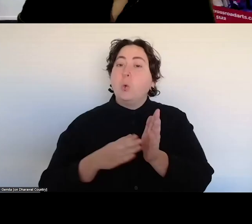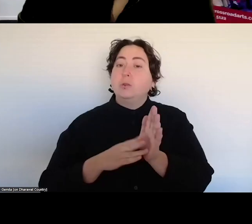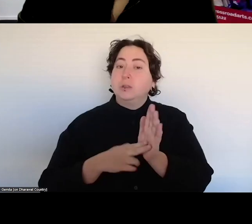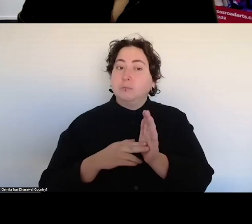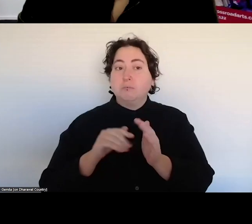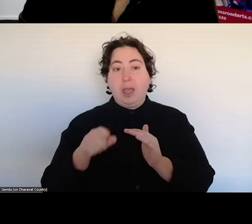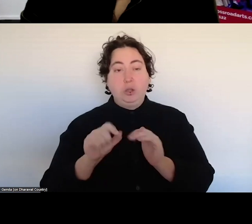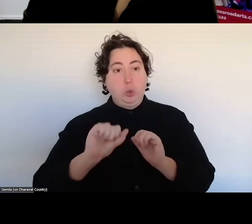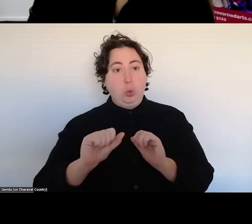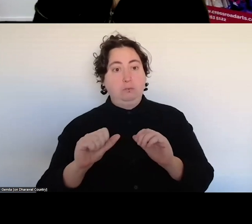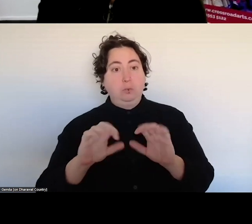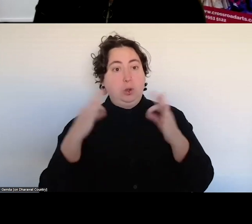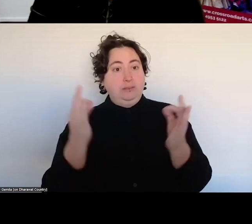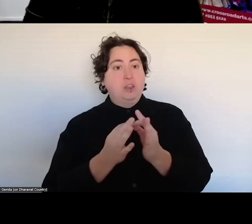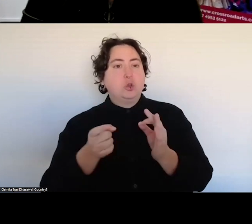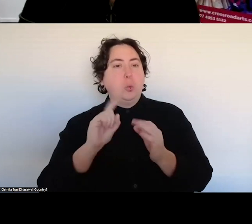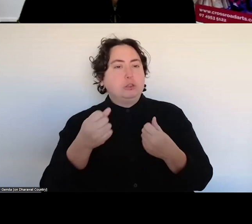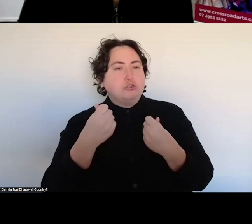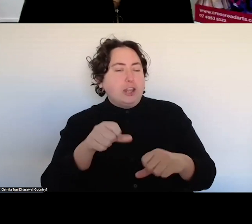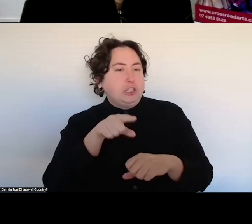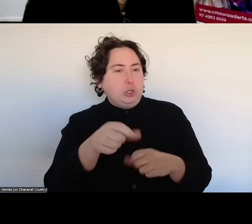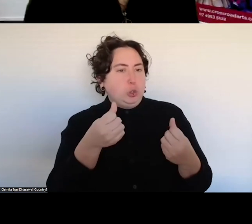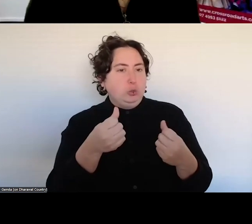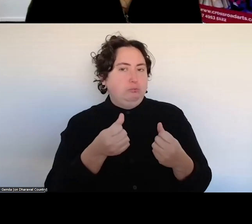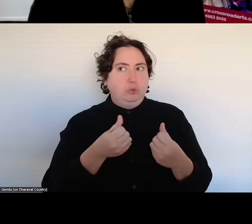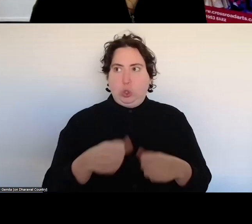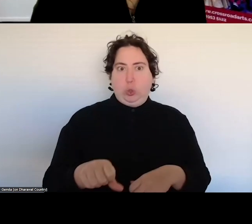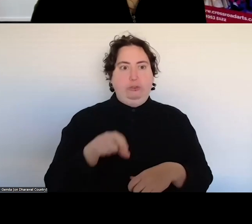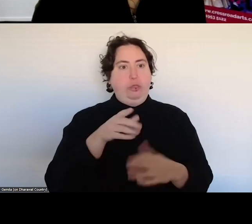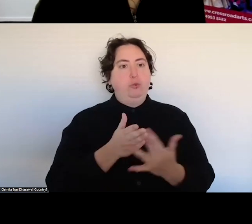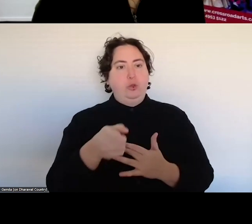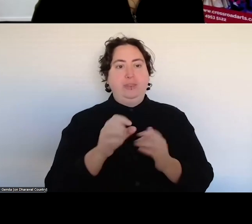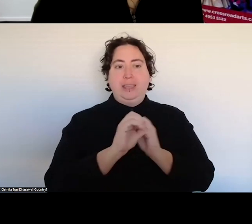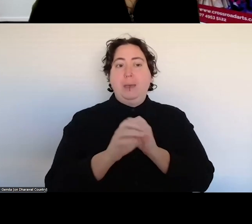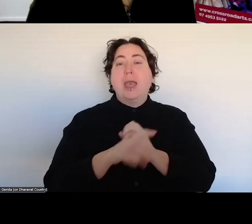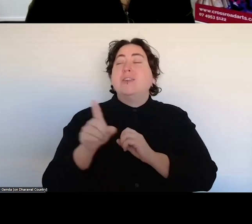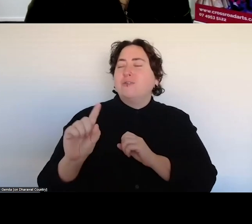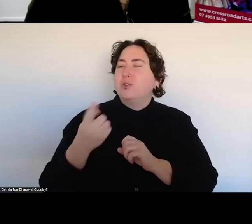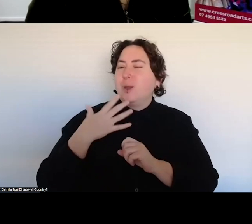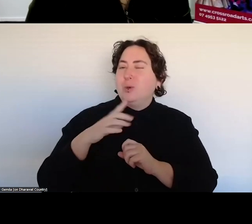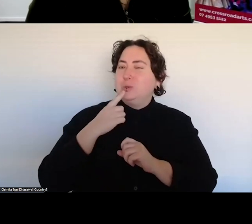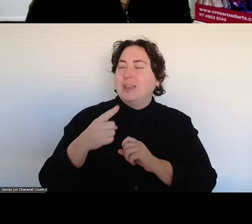you employ at Crossroad Arts? >> I love the idea of a house party,